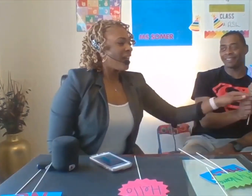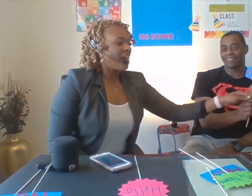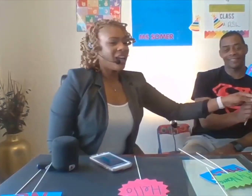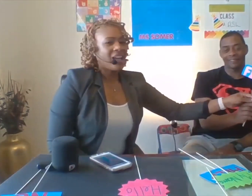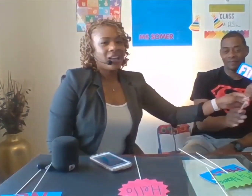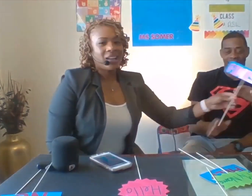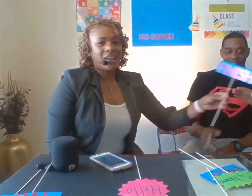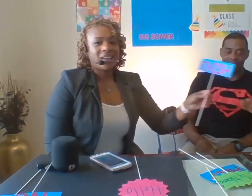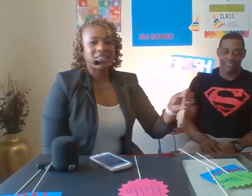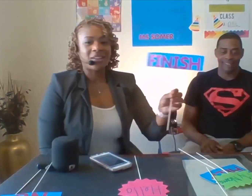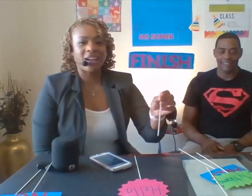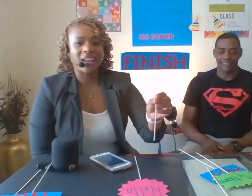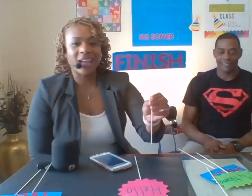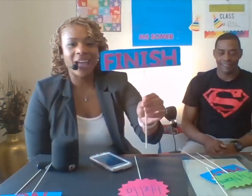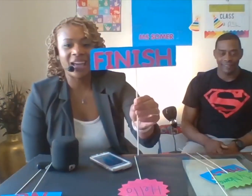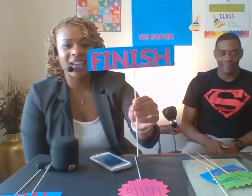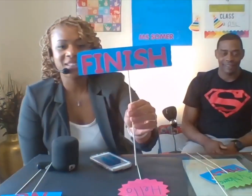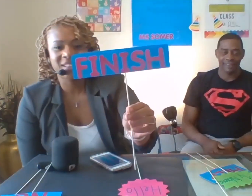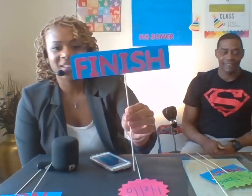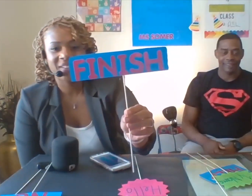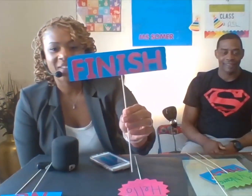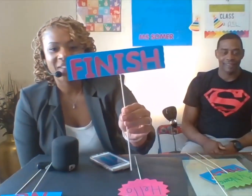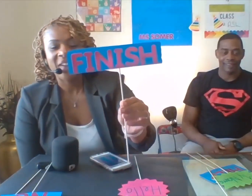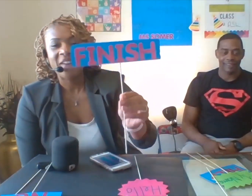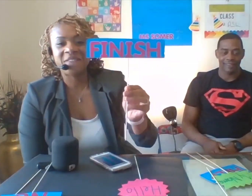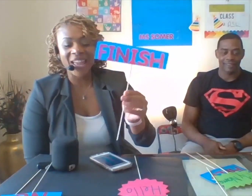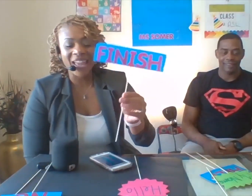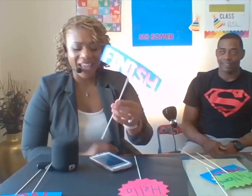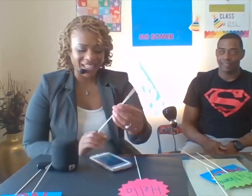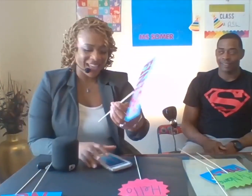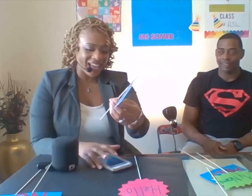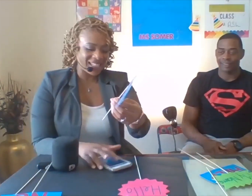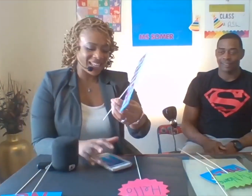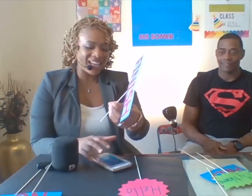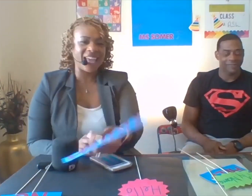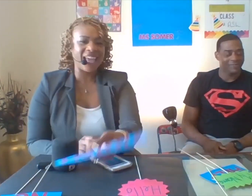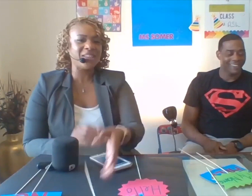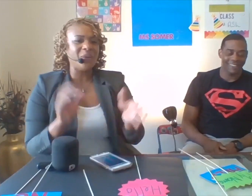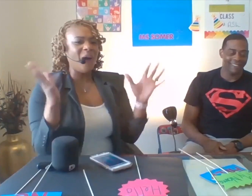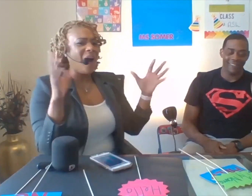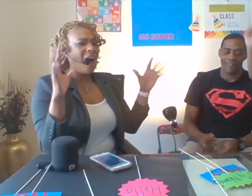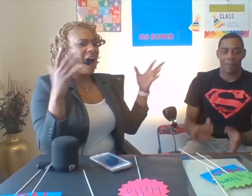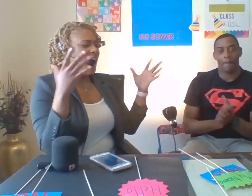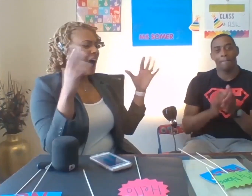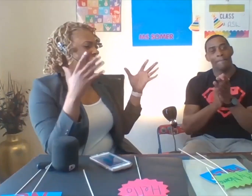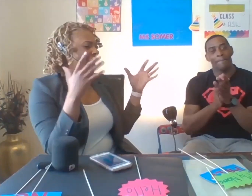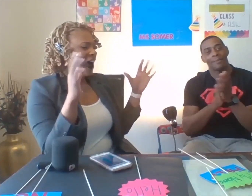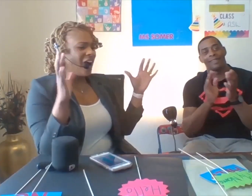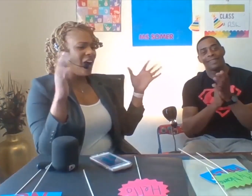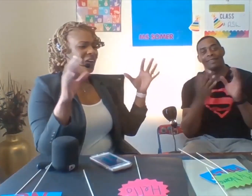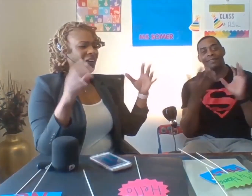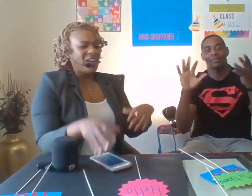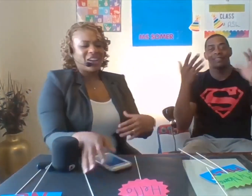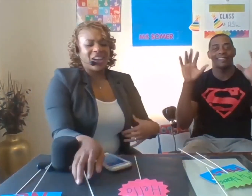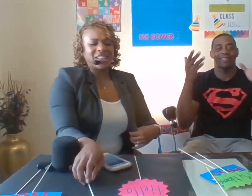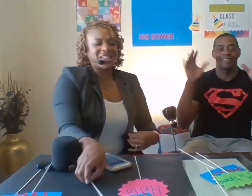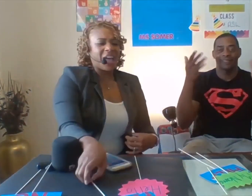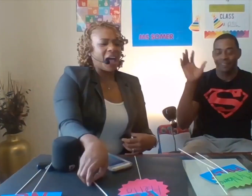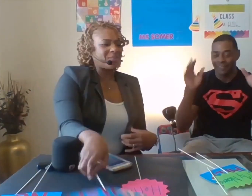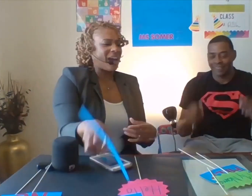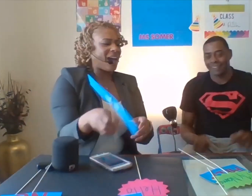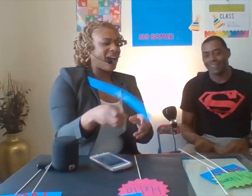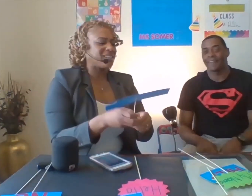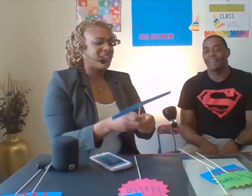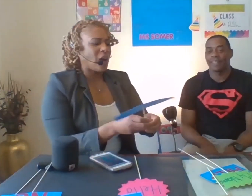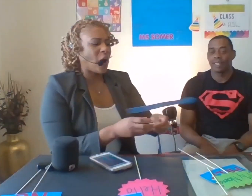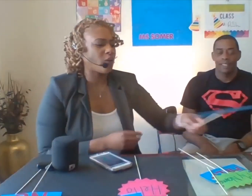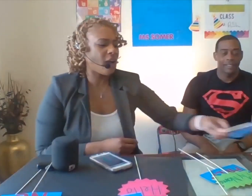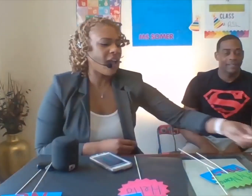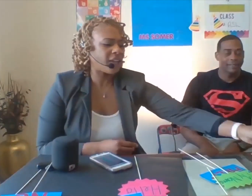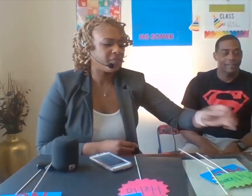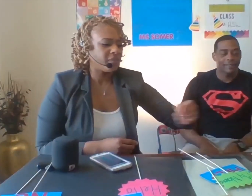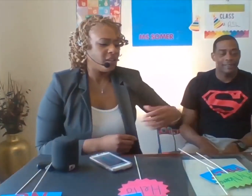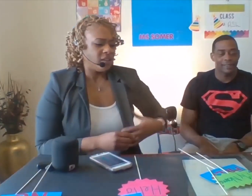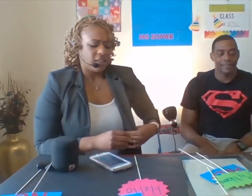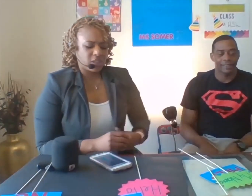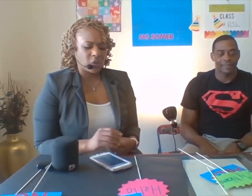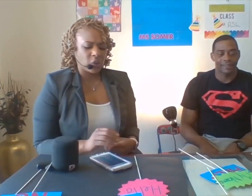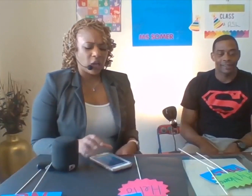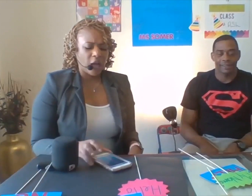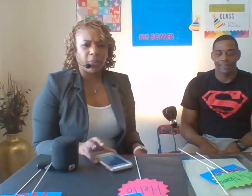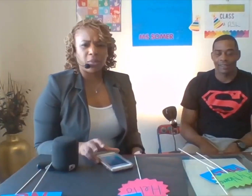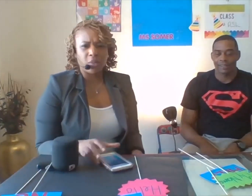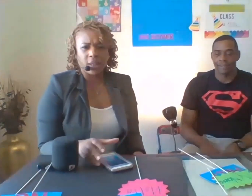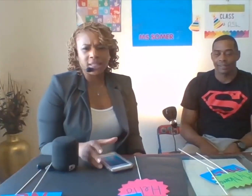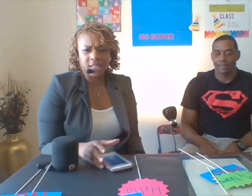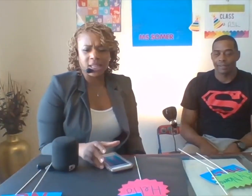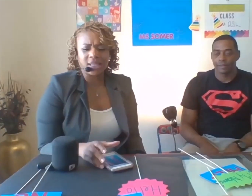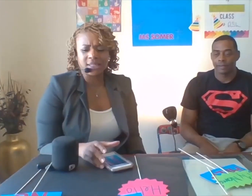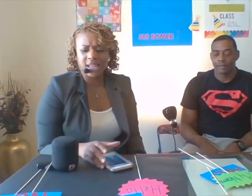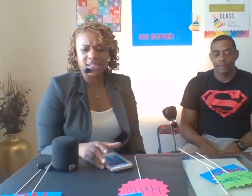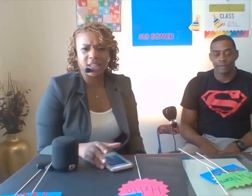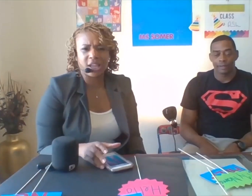is that right guys guys all right let's do a couple of more let's see yes their